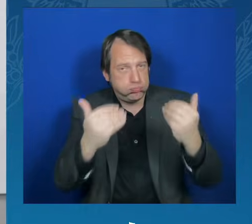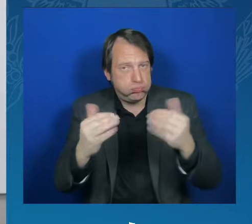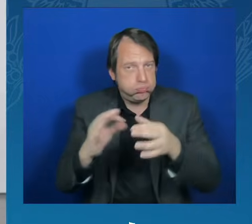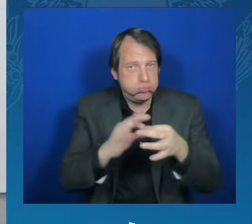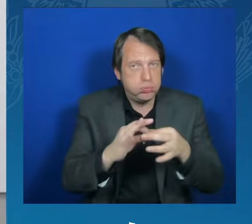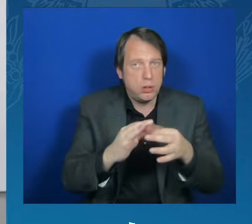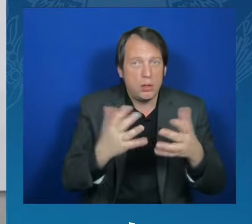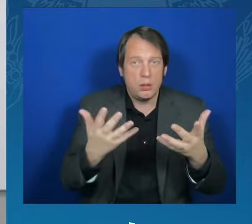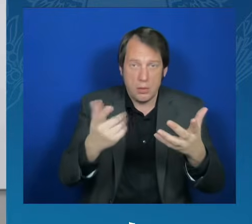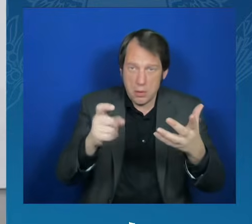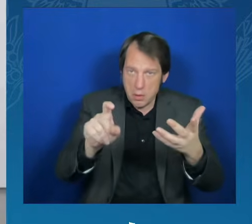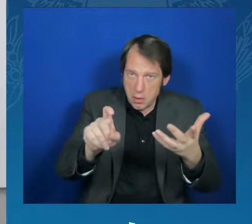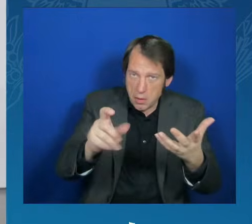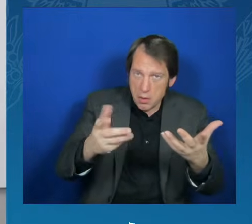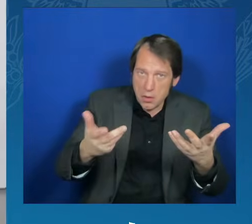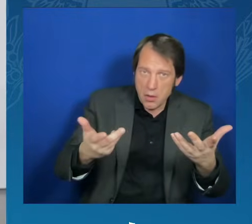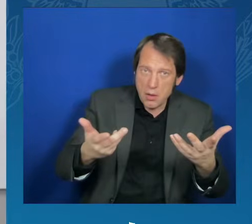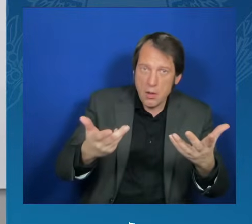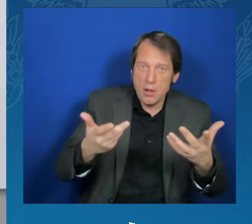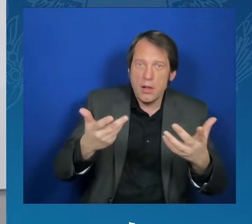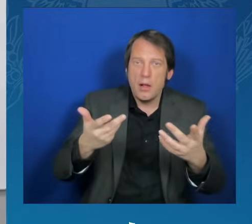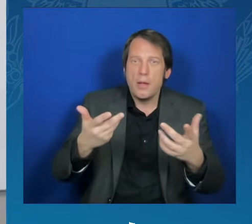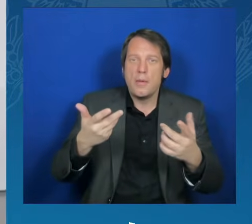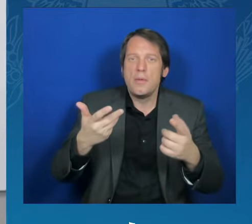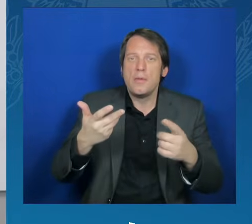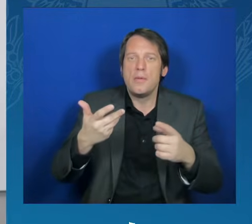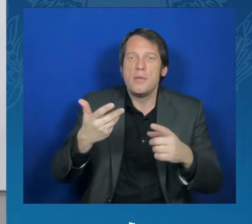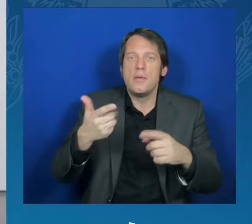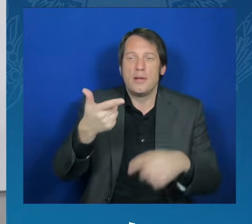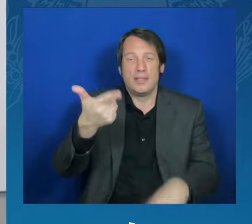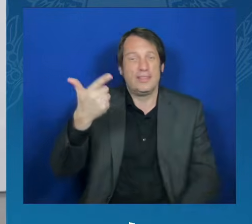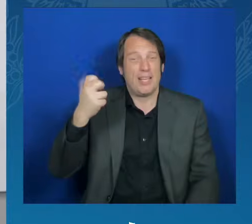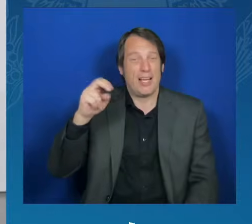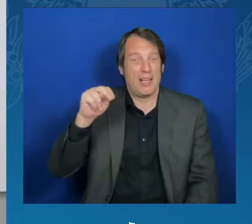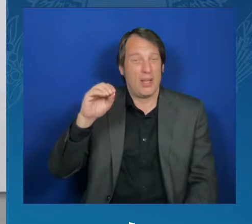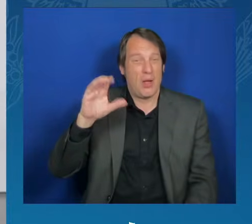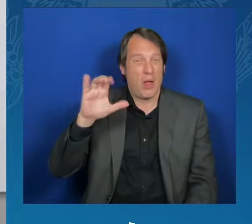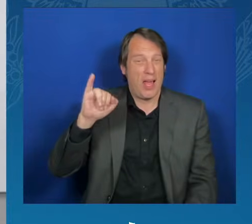is this possible to come instead of revenge to reconciliation?